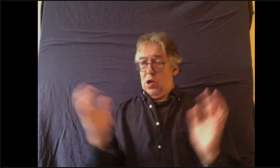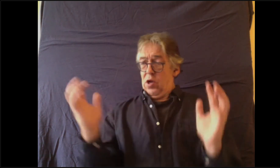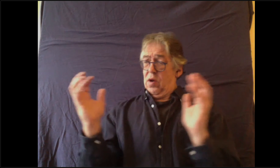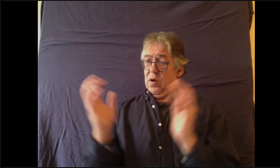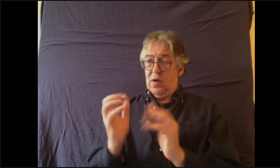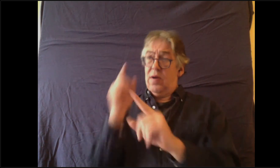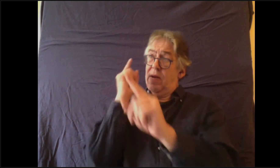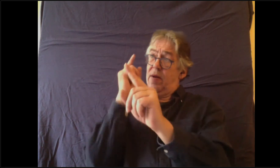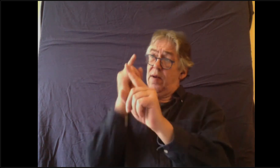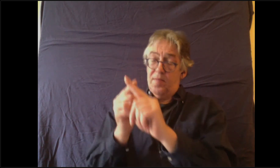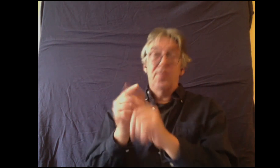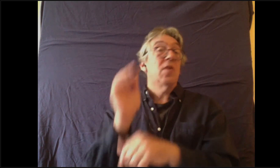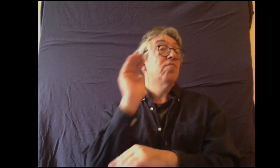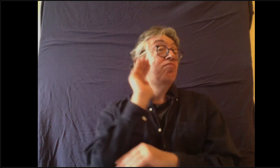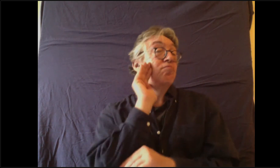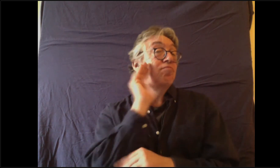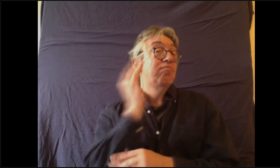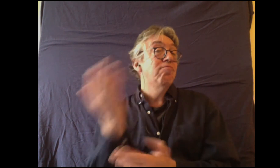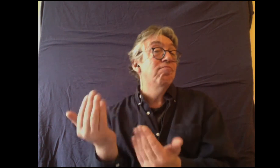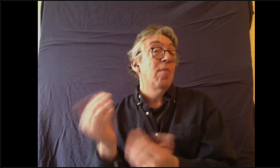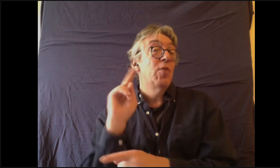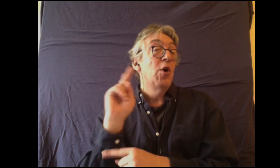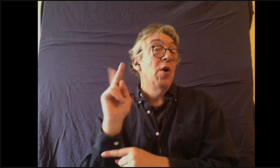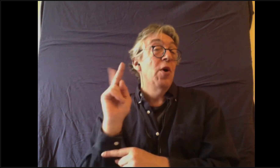and Bangladesh DPOs to an international stage.